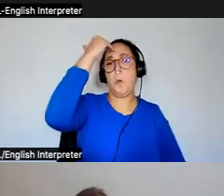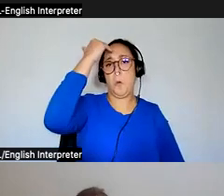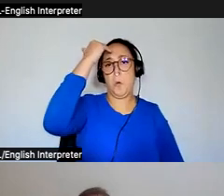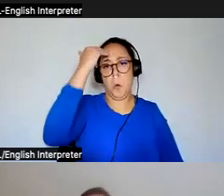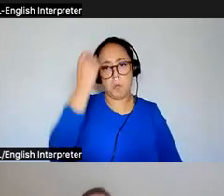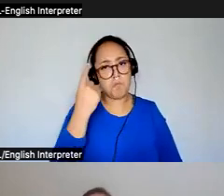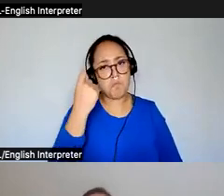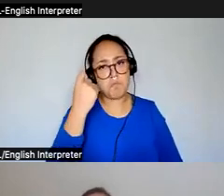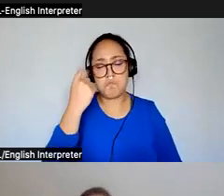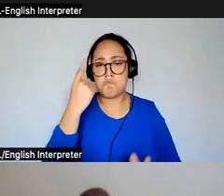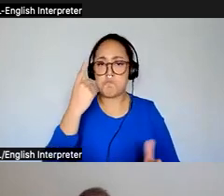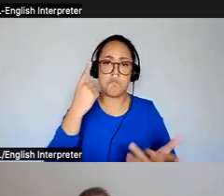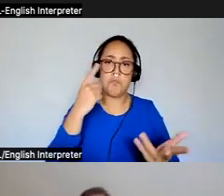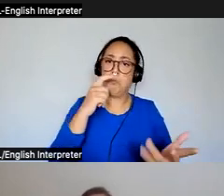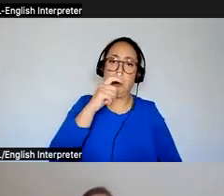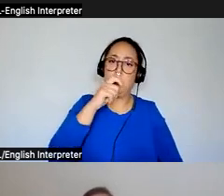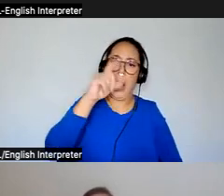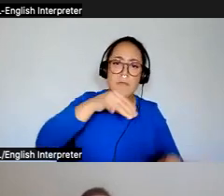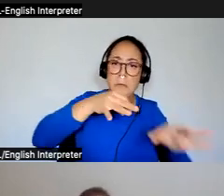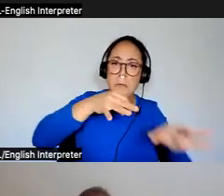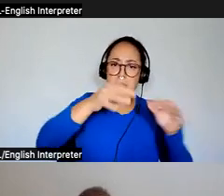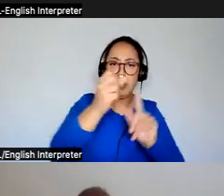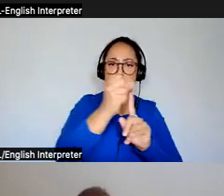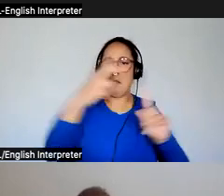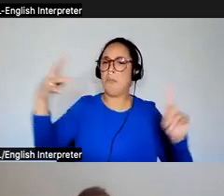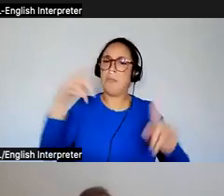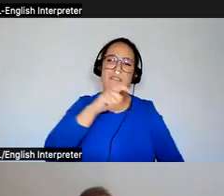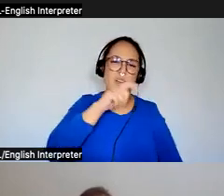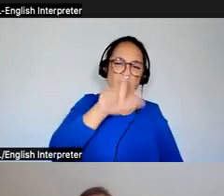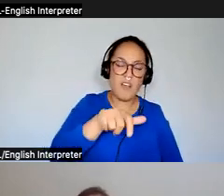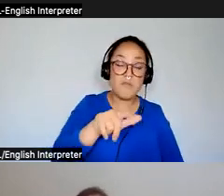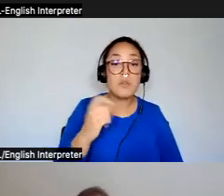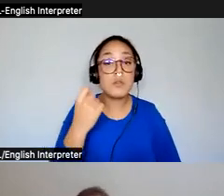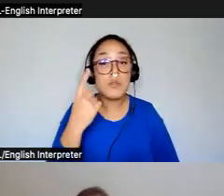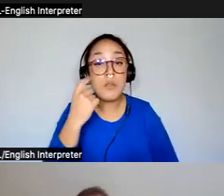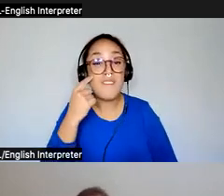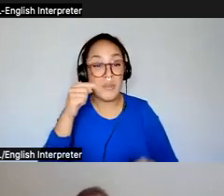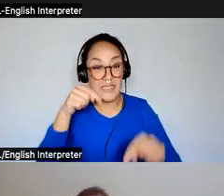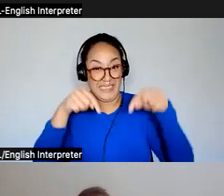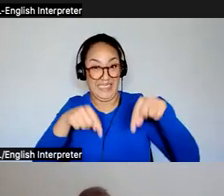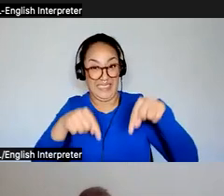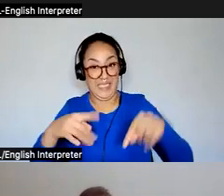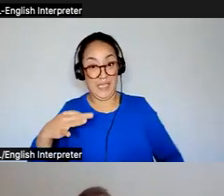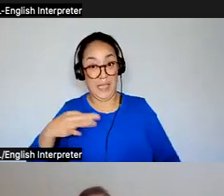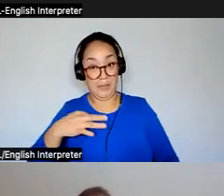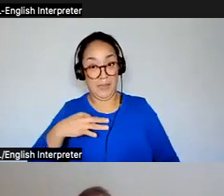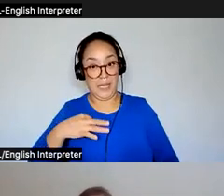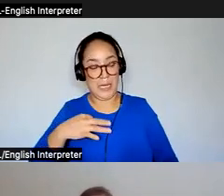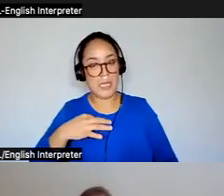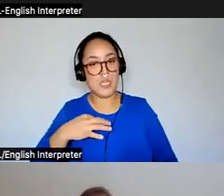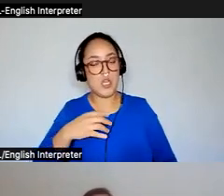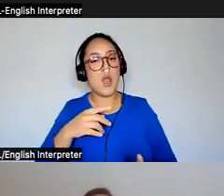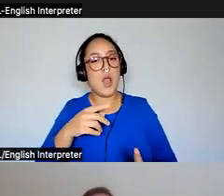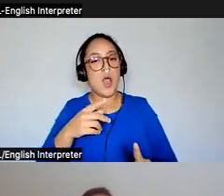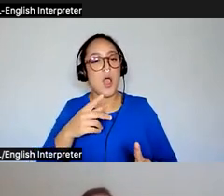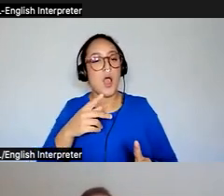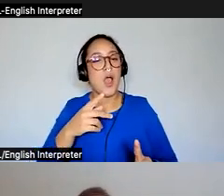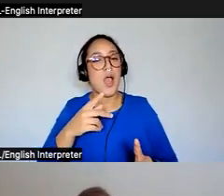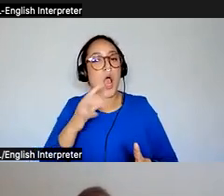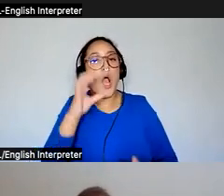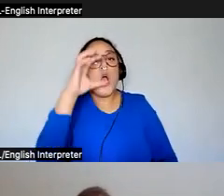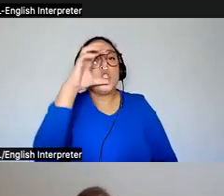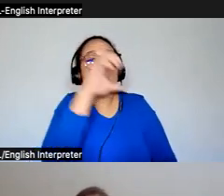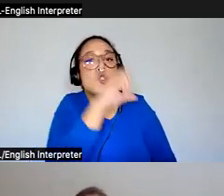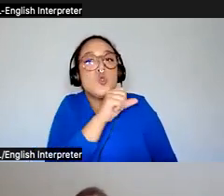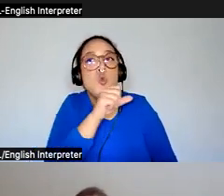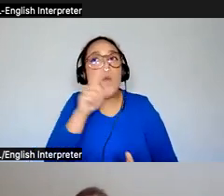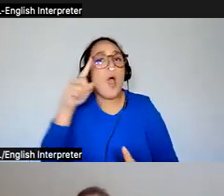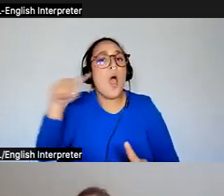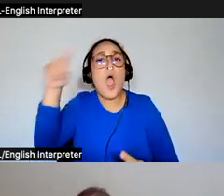maybe here, it's best if you assume that the reader doesn't know your field at all, or